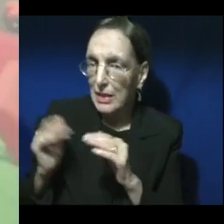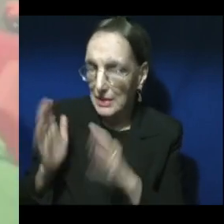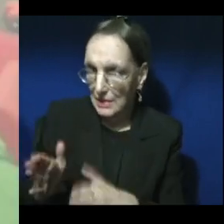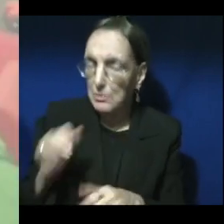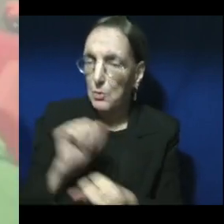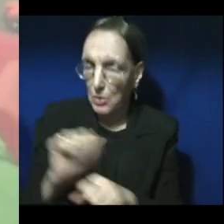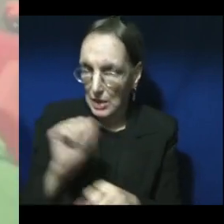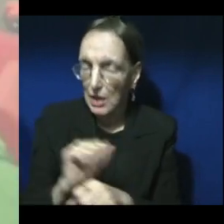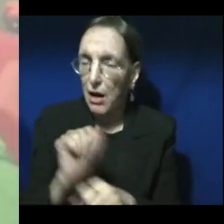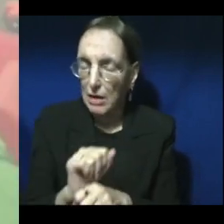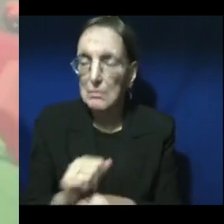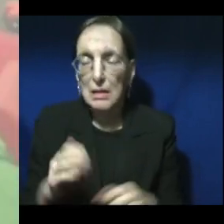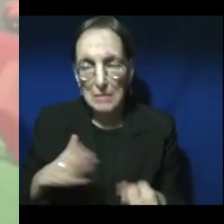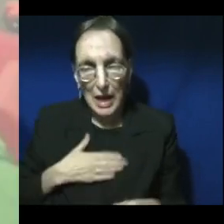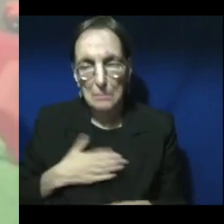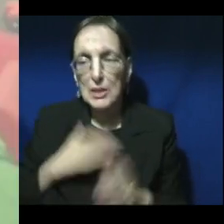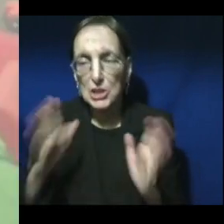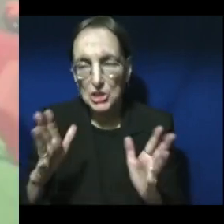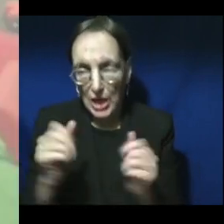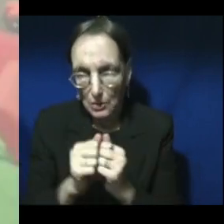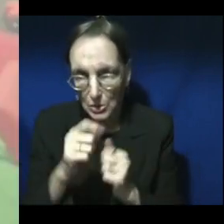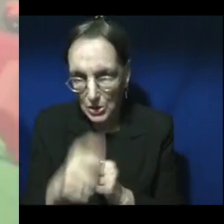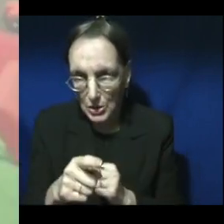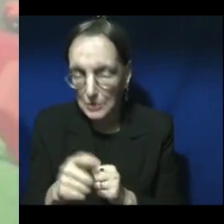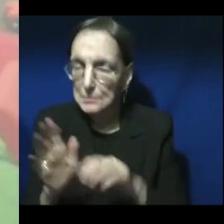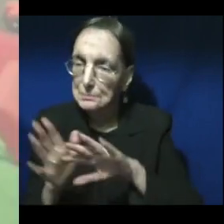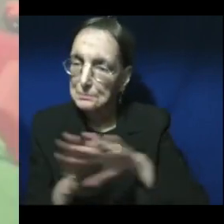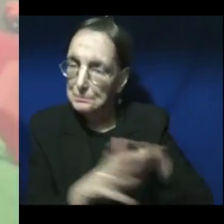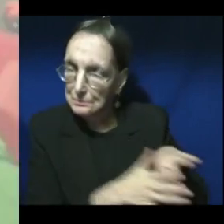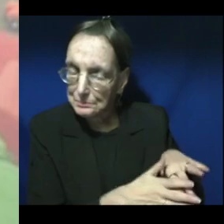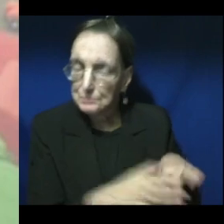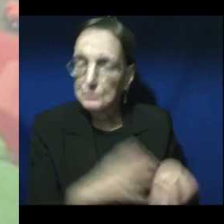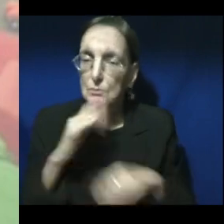Okay, so let’s start with a challenge that all of us often have, which is persuading others.